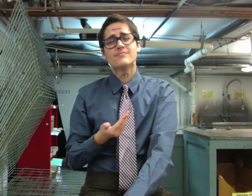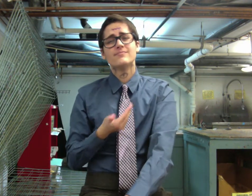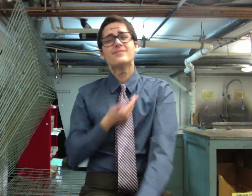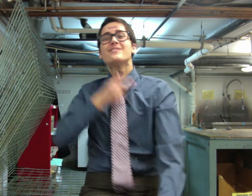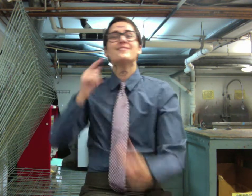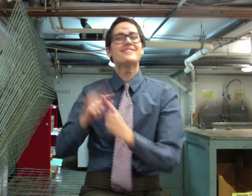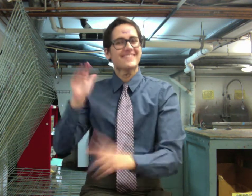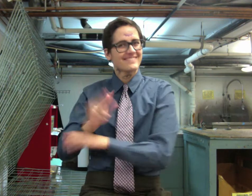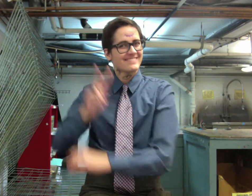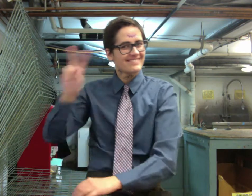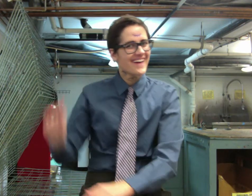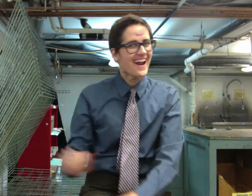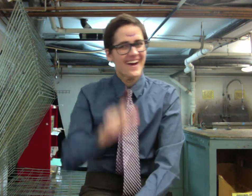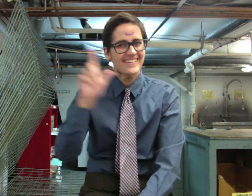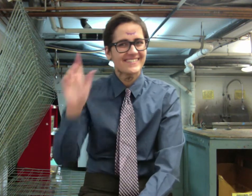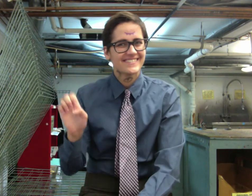Welcome... to Night Vale.